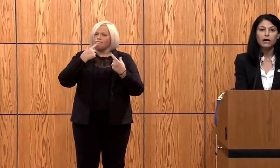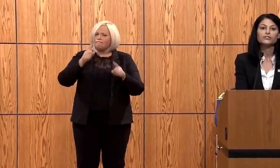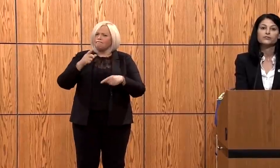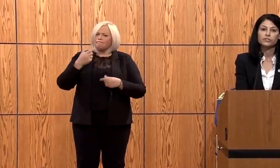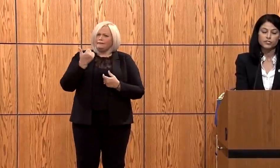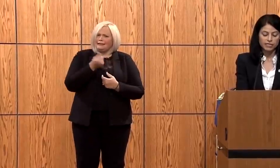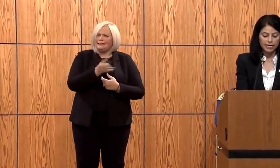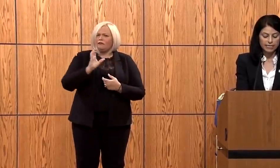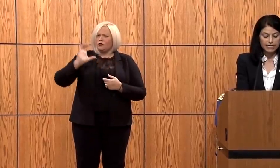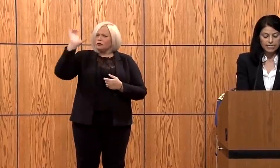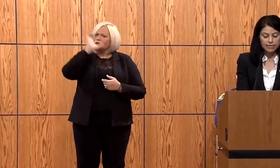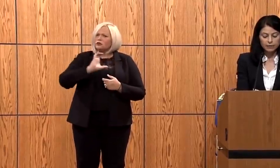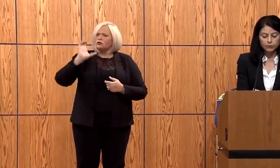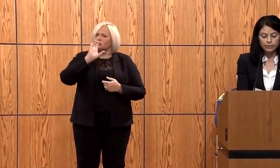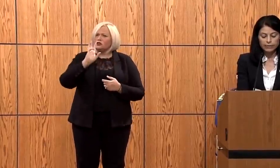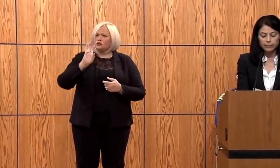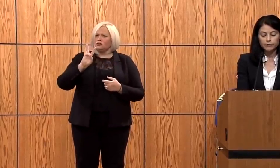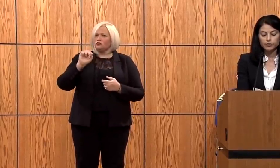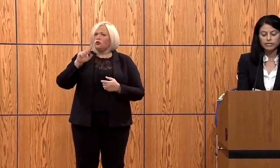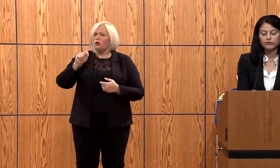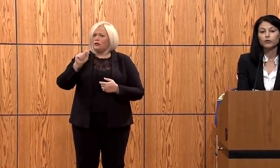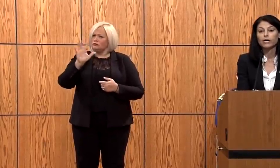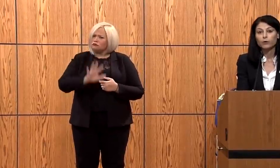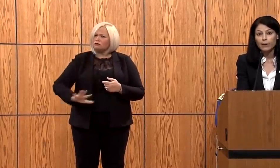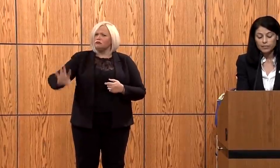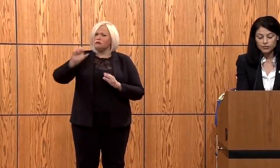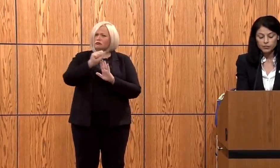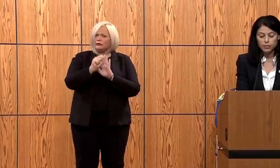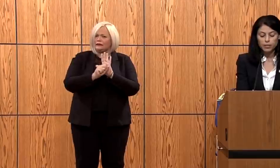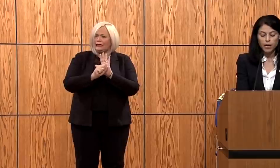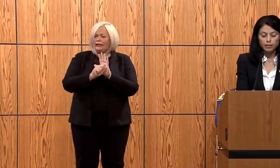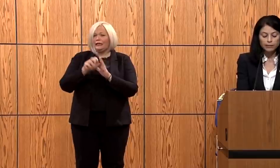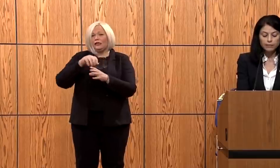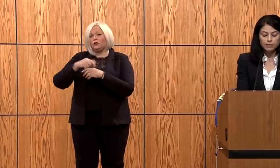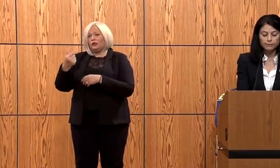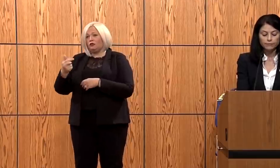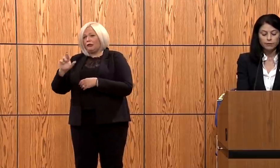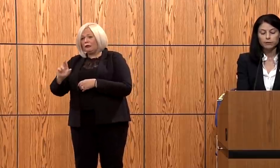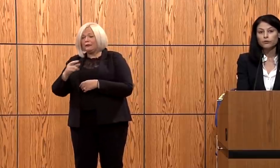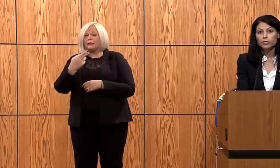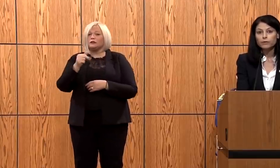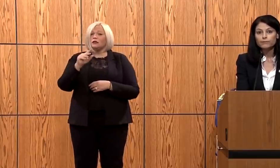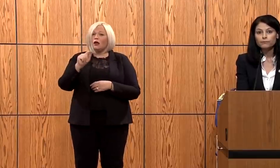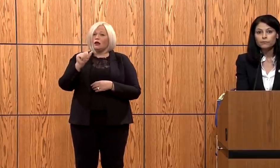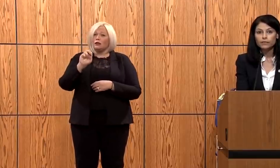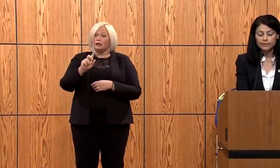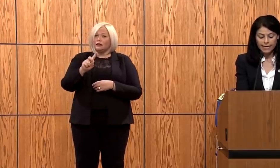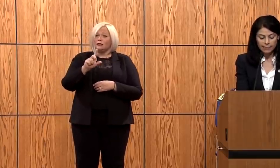REPRESENTED IN TANDEM WITH MY OFFICE CULMINATED IN THE OFFICE CULMINATED IN THE EXECUTION OF SEVERAL SEARCH EXECUTION OF SEVERAL SEARCH WARRANTS AND ARRESTS ACROSS THE WARRANTS AND ARRESTS ACROSS THE STATE, INCLUDING IN THE